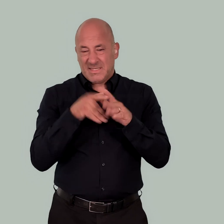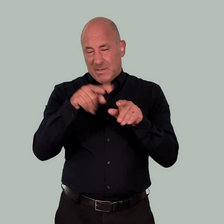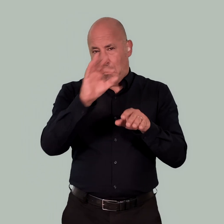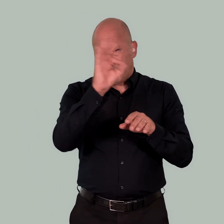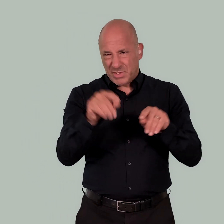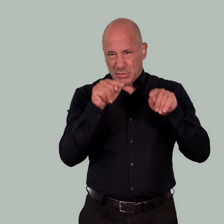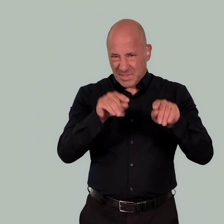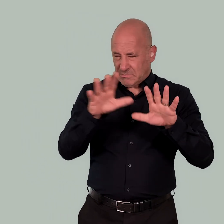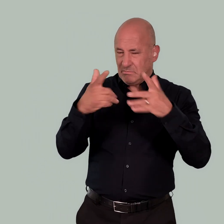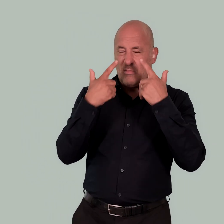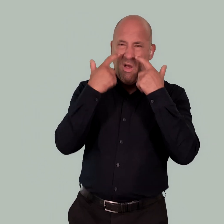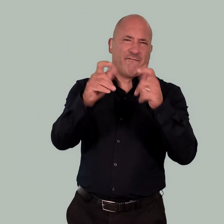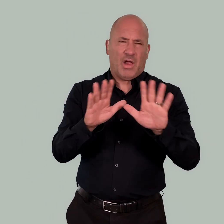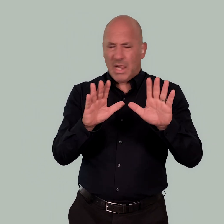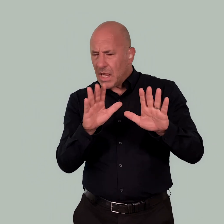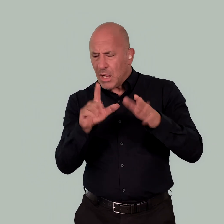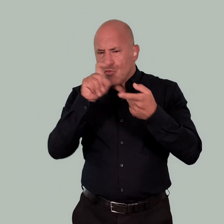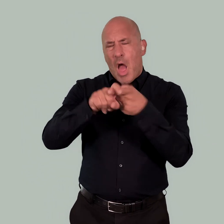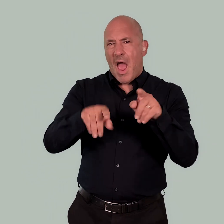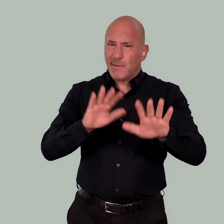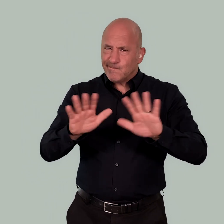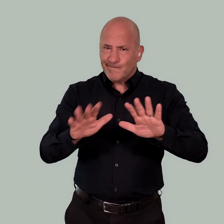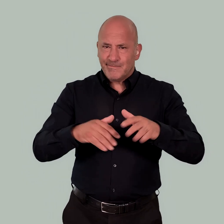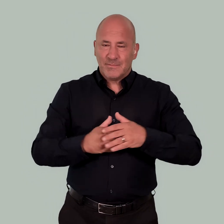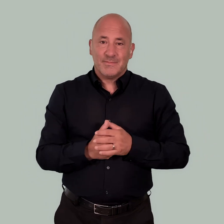so estimates during this period should be treated with caution.